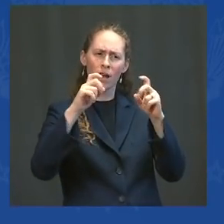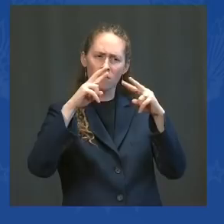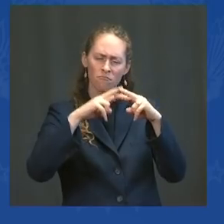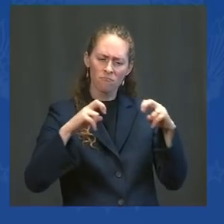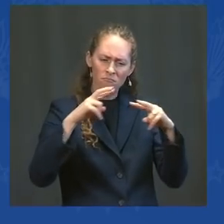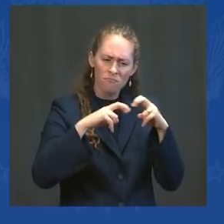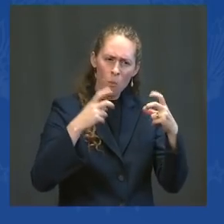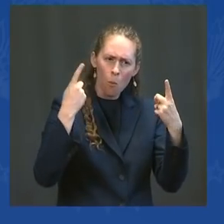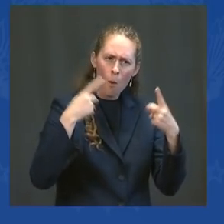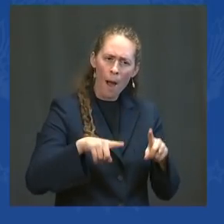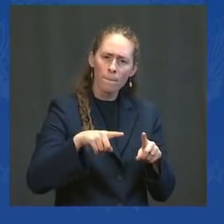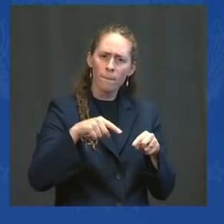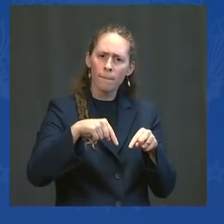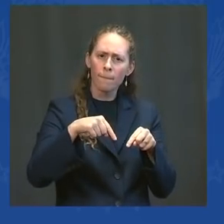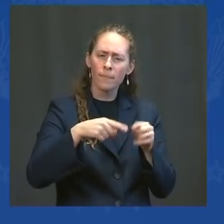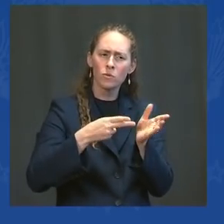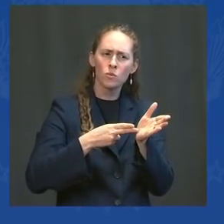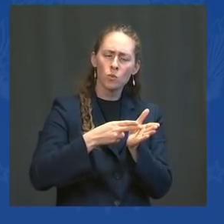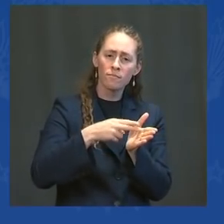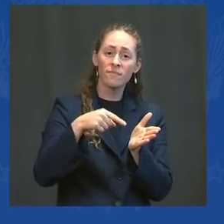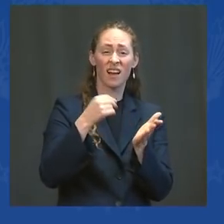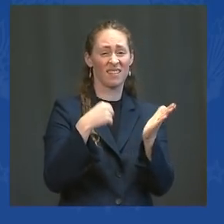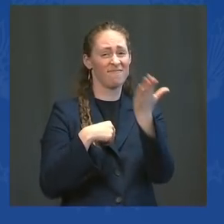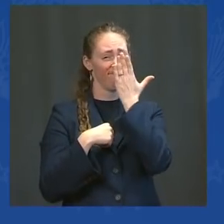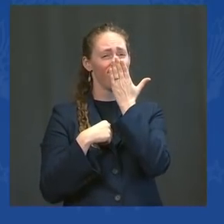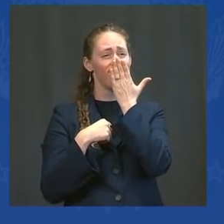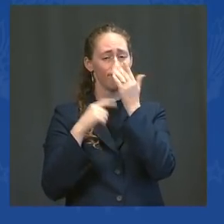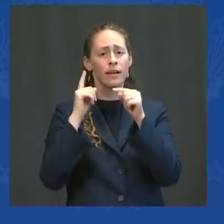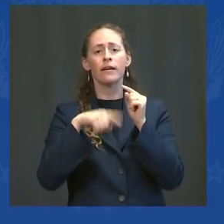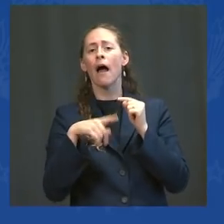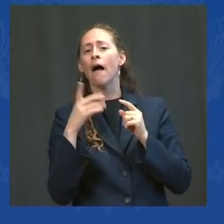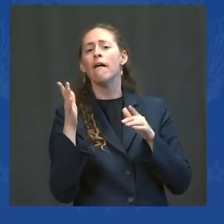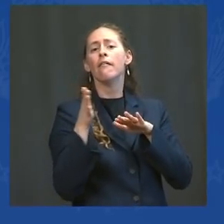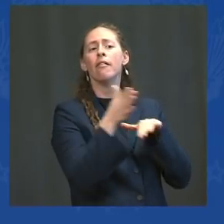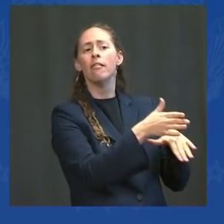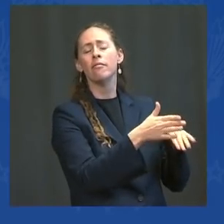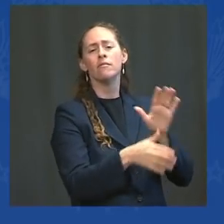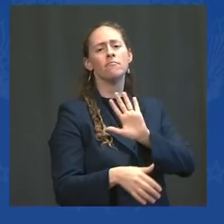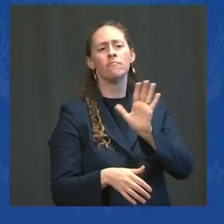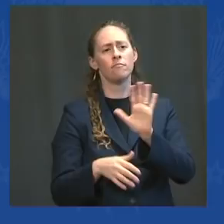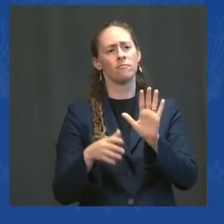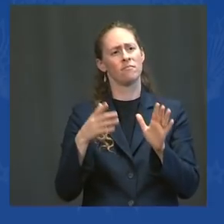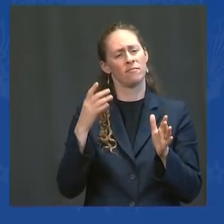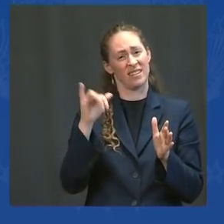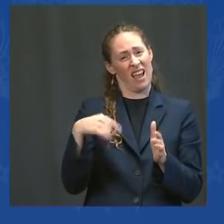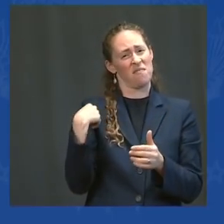We have to face it. That's what great nations do, and we are a great nation.